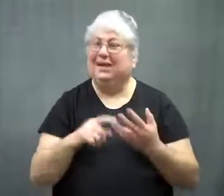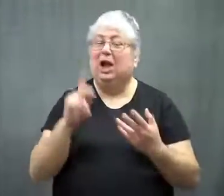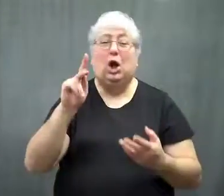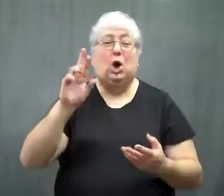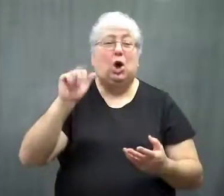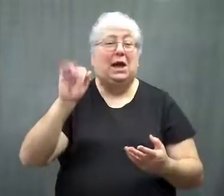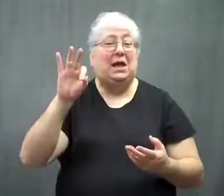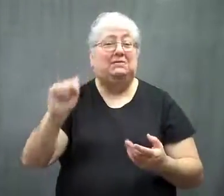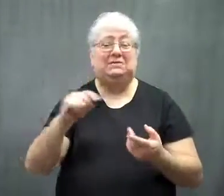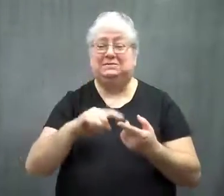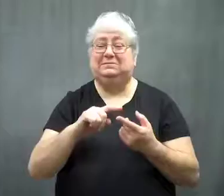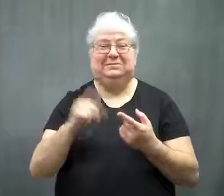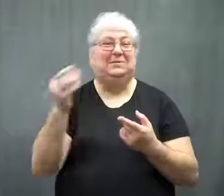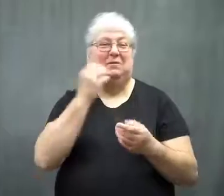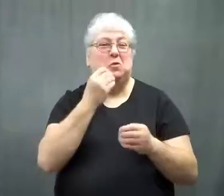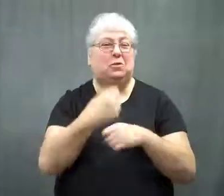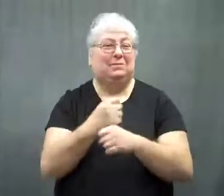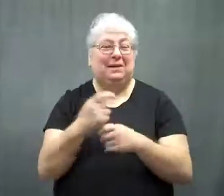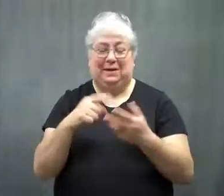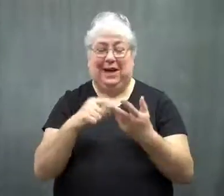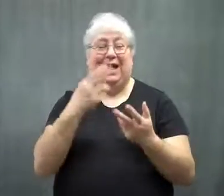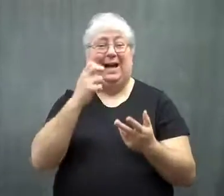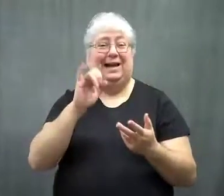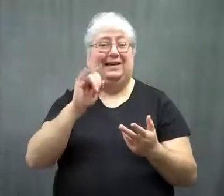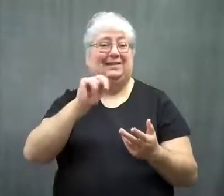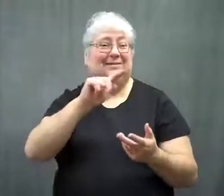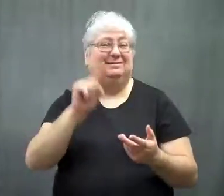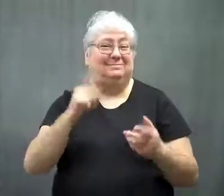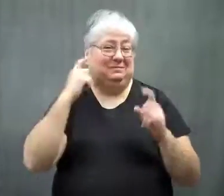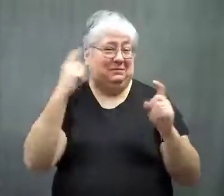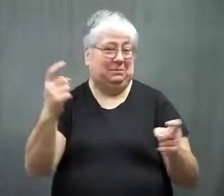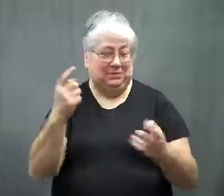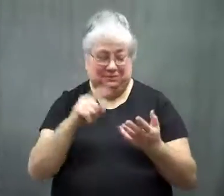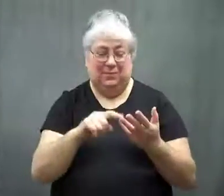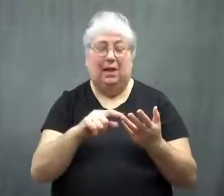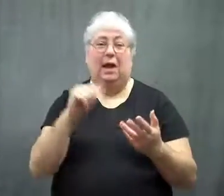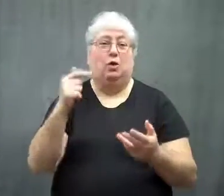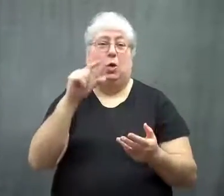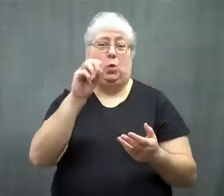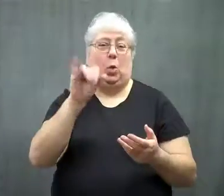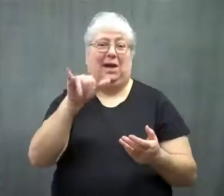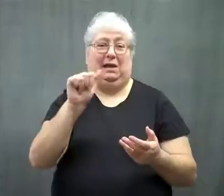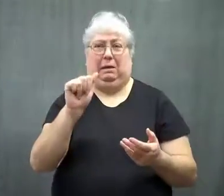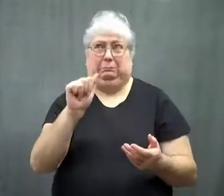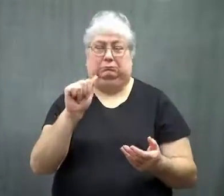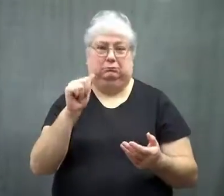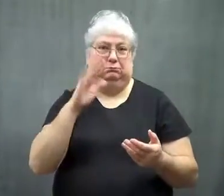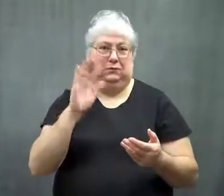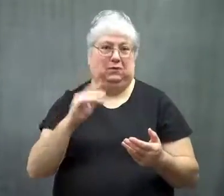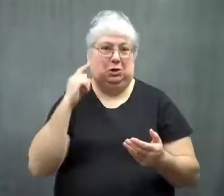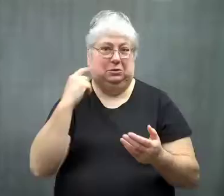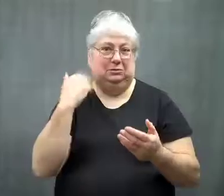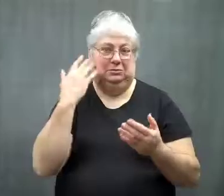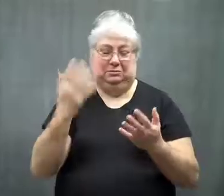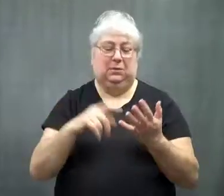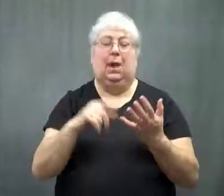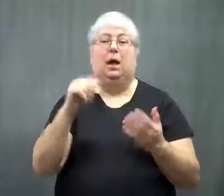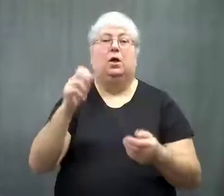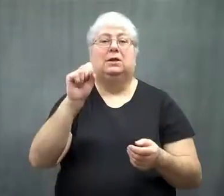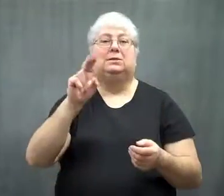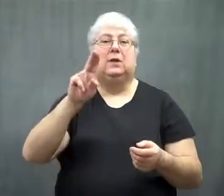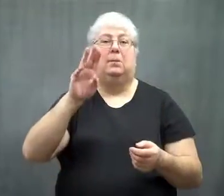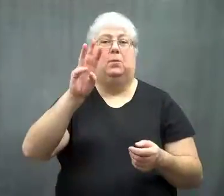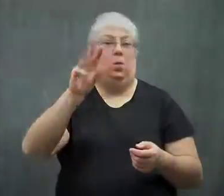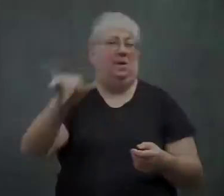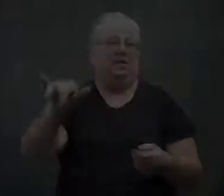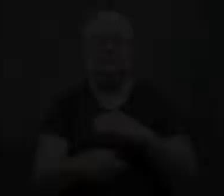Among them are Kraft and Heinz, well known companies which make food products,